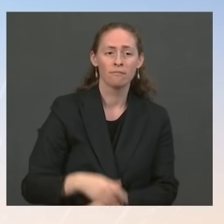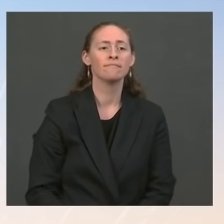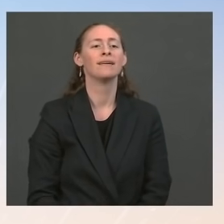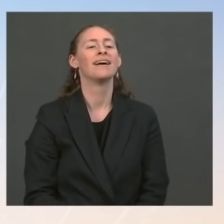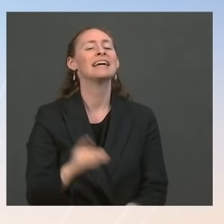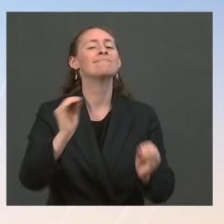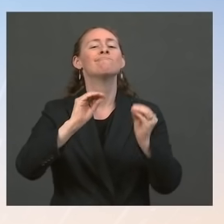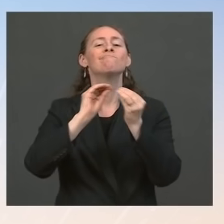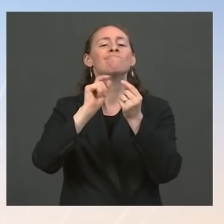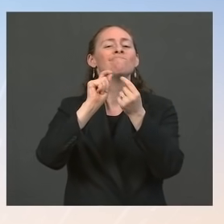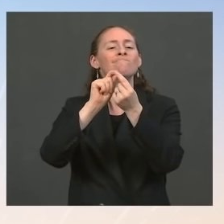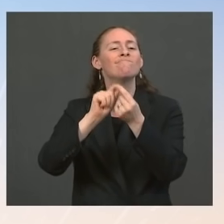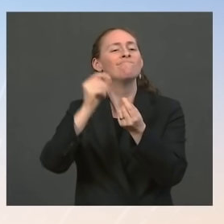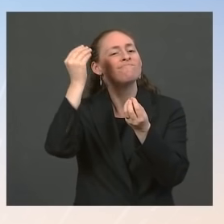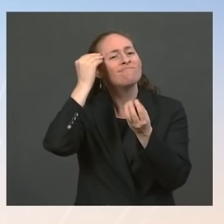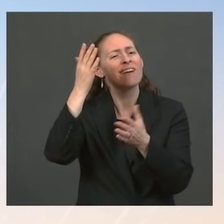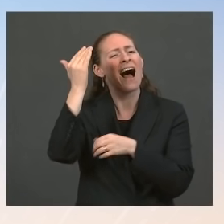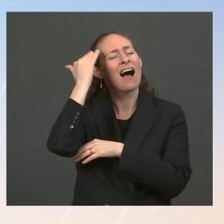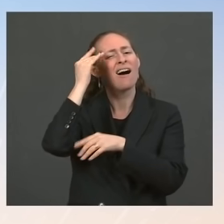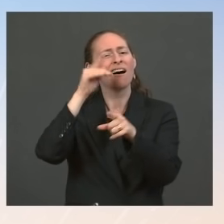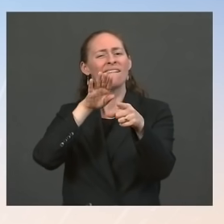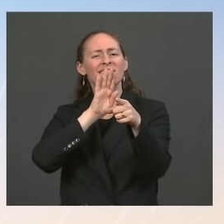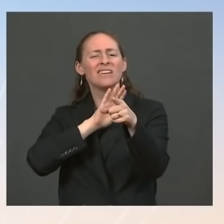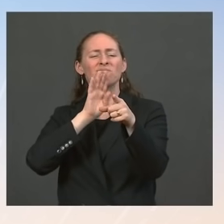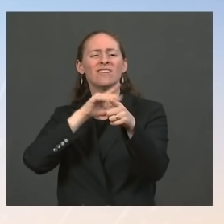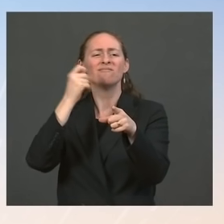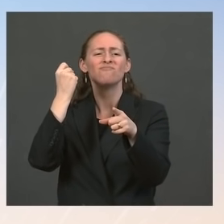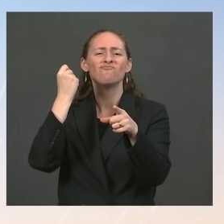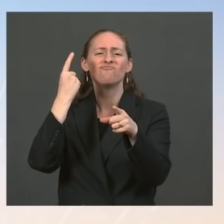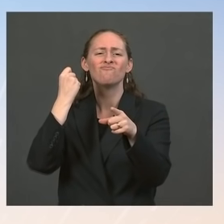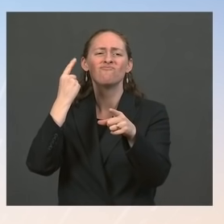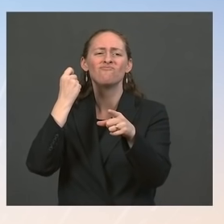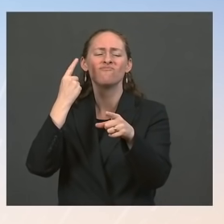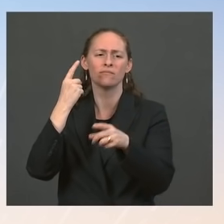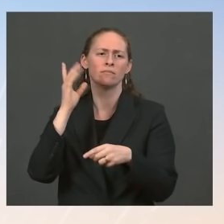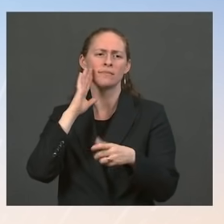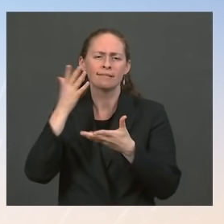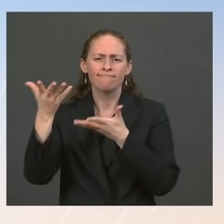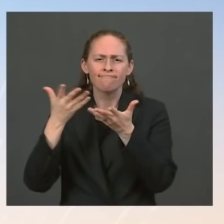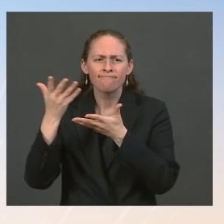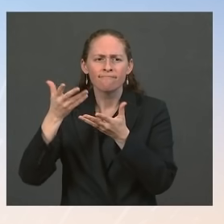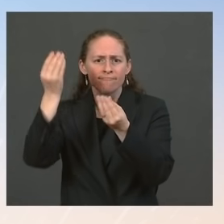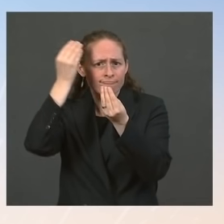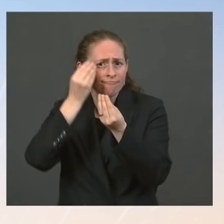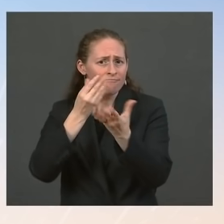I understand that's going to be frustrating to you, but we will work to get you an answer on it. The Press: One more? One more? Ms. Psaki: Sure. >> The Press: Okay.